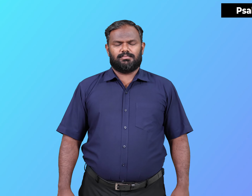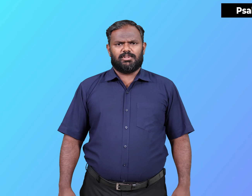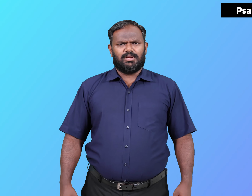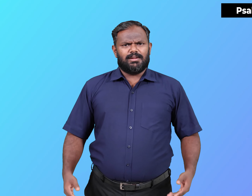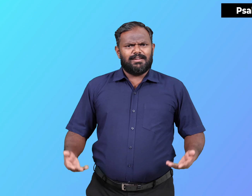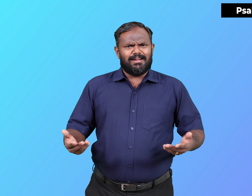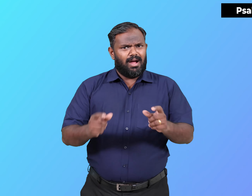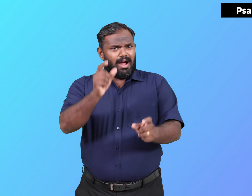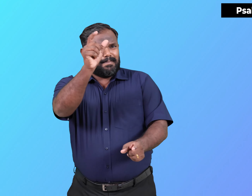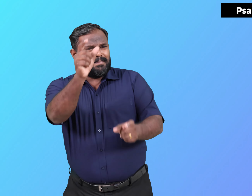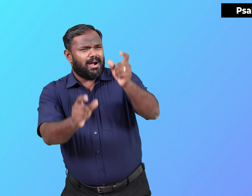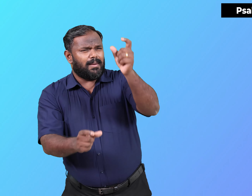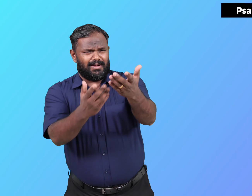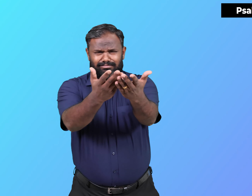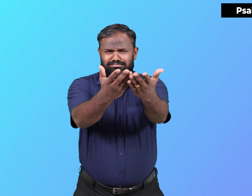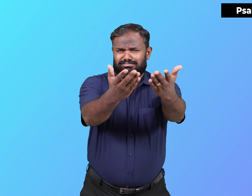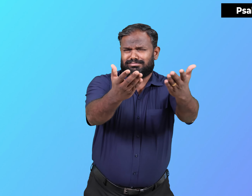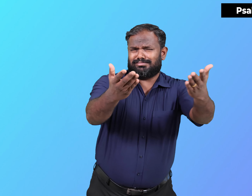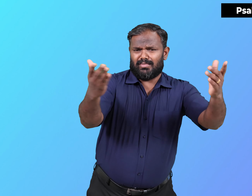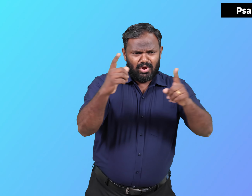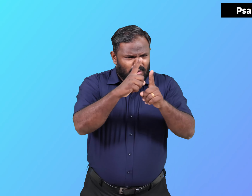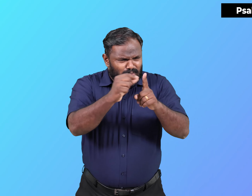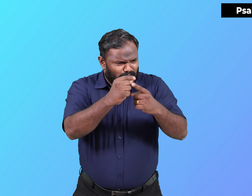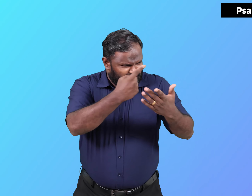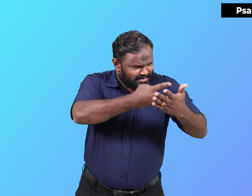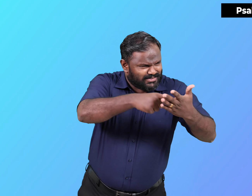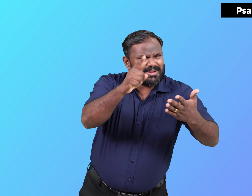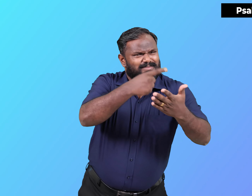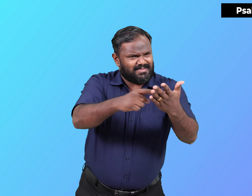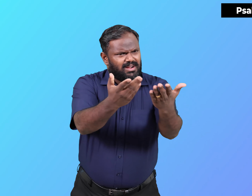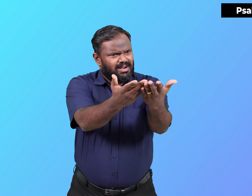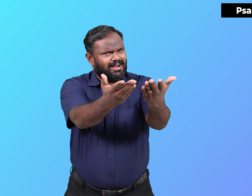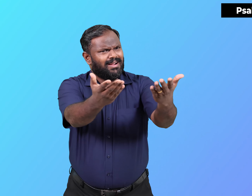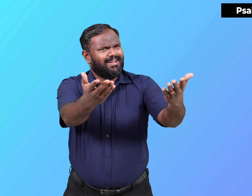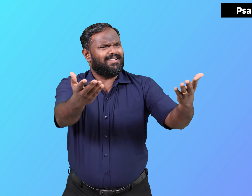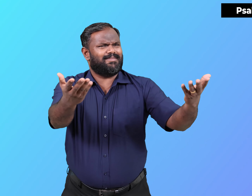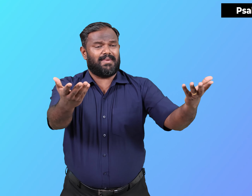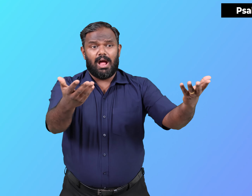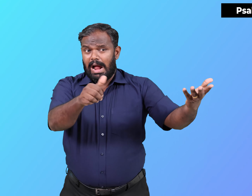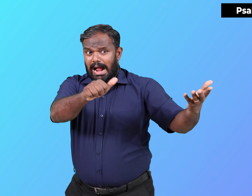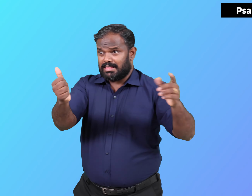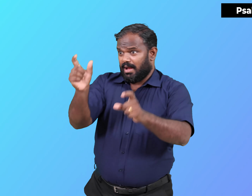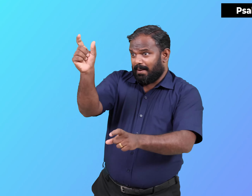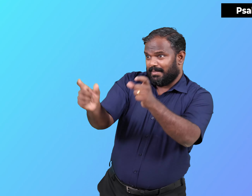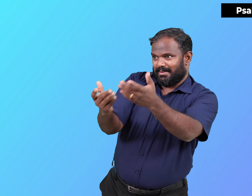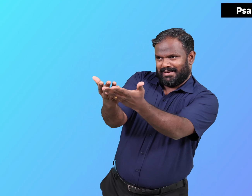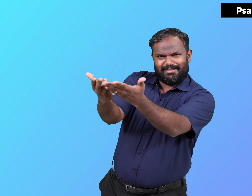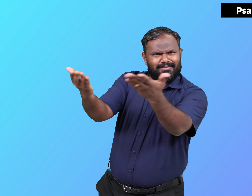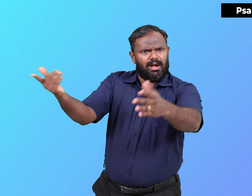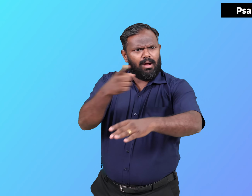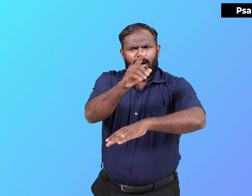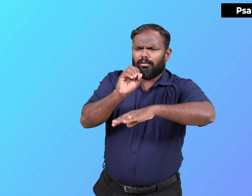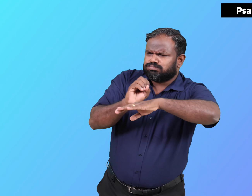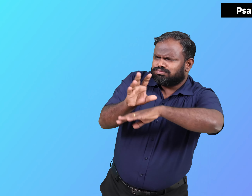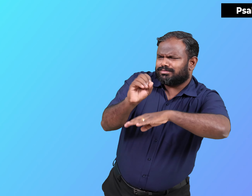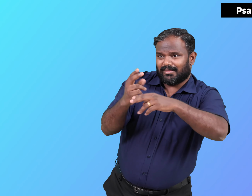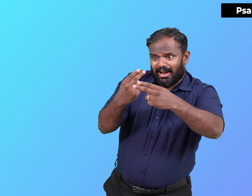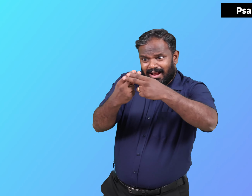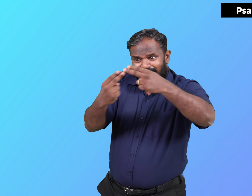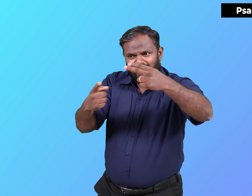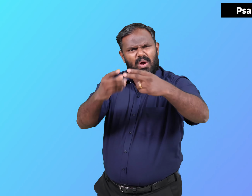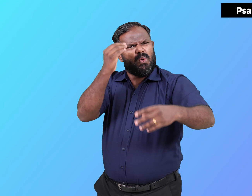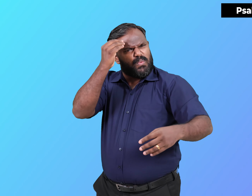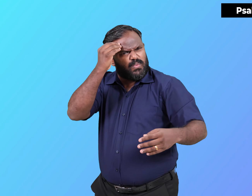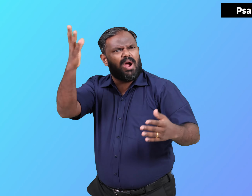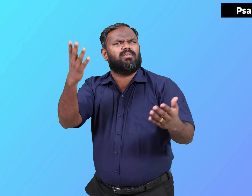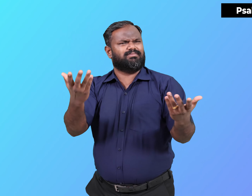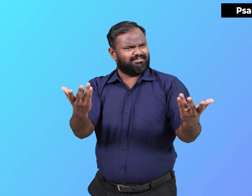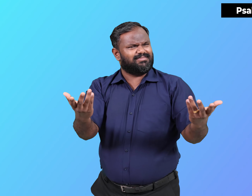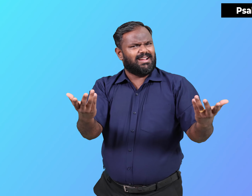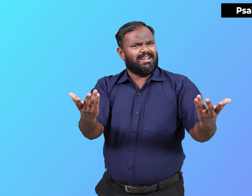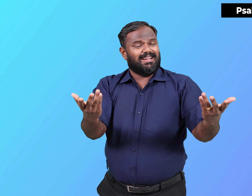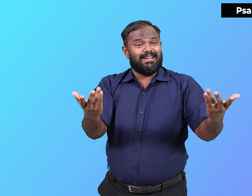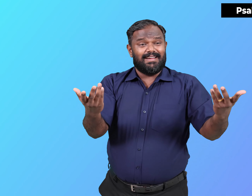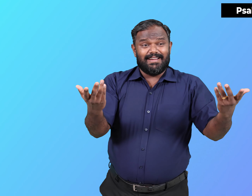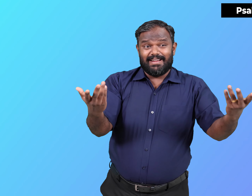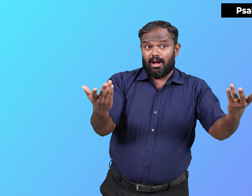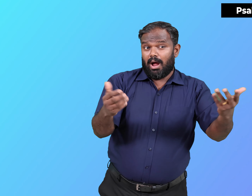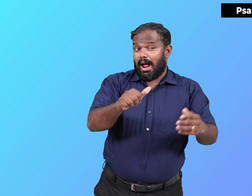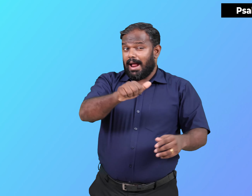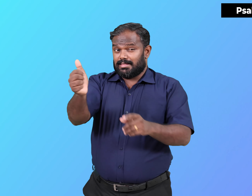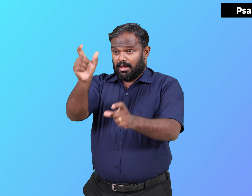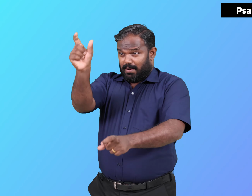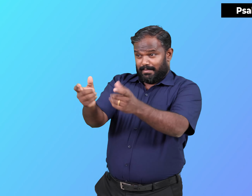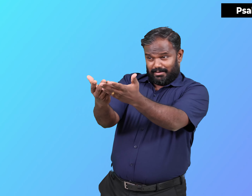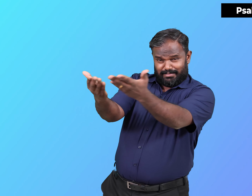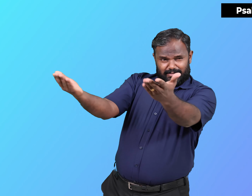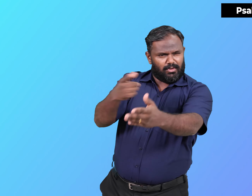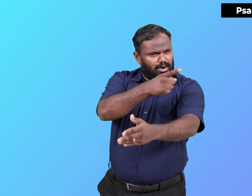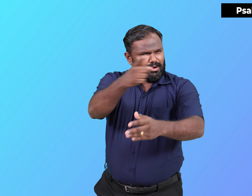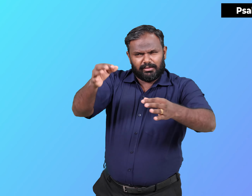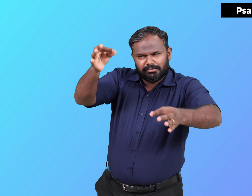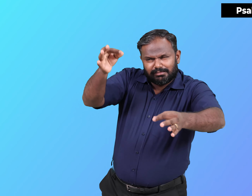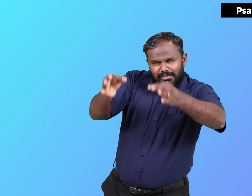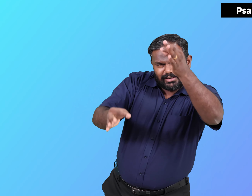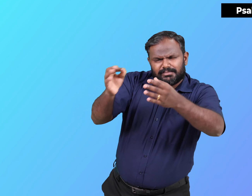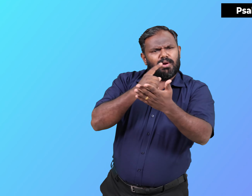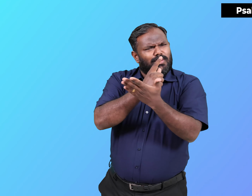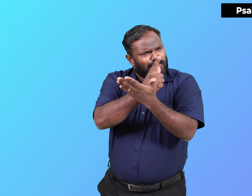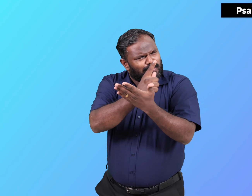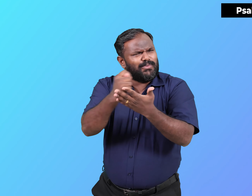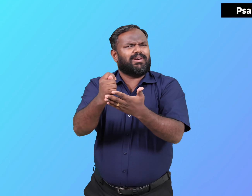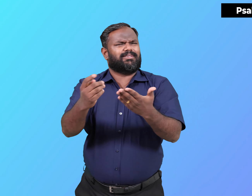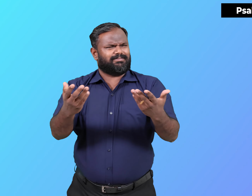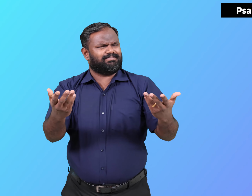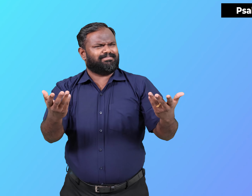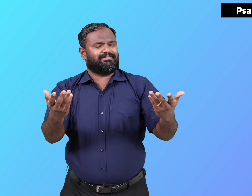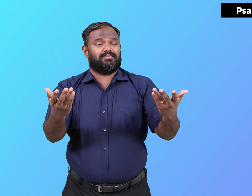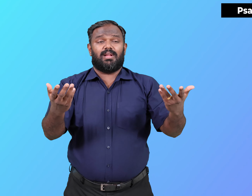Those who do what is right give good advice. Their decisions are always fair.